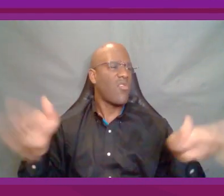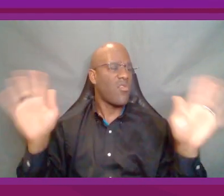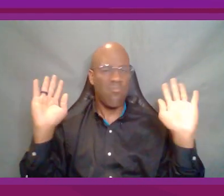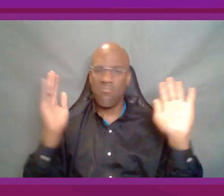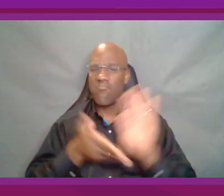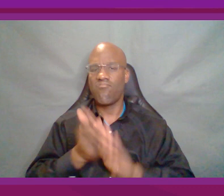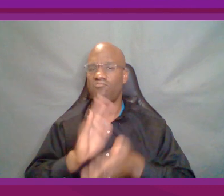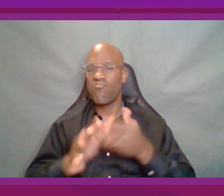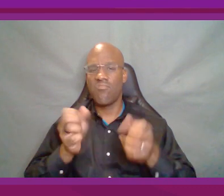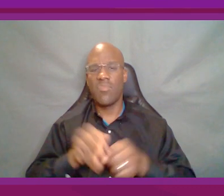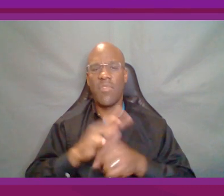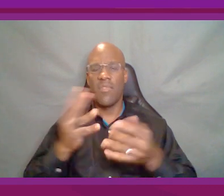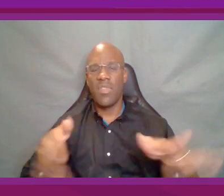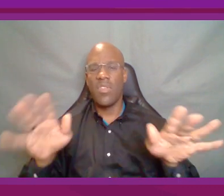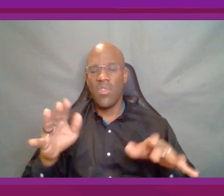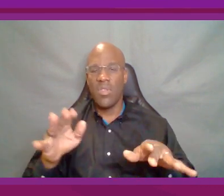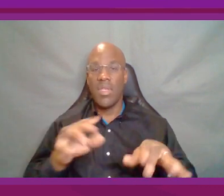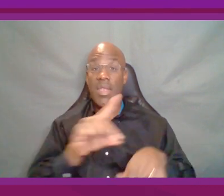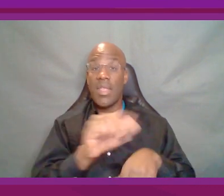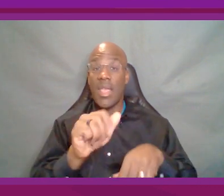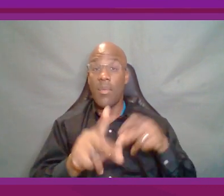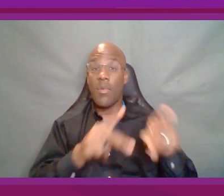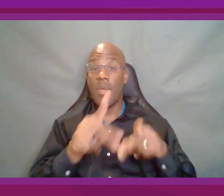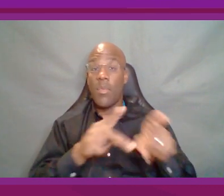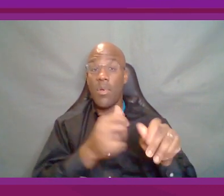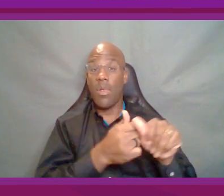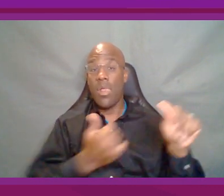How is this leaving disabled workers behind?